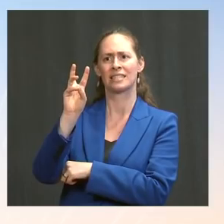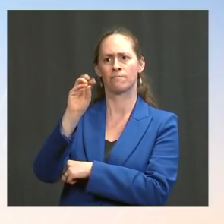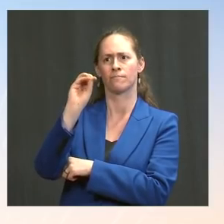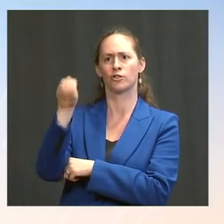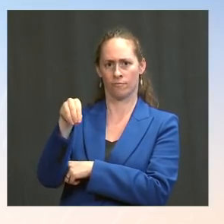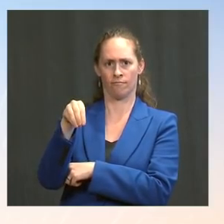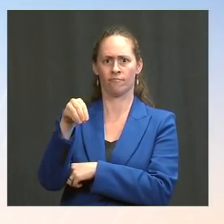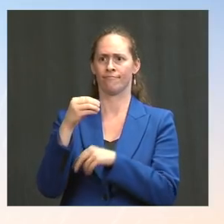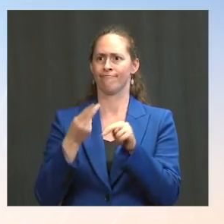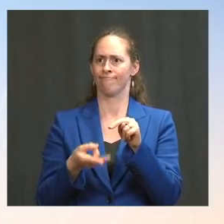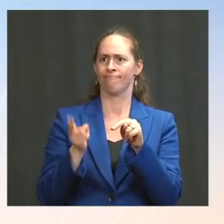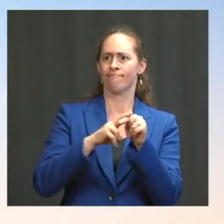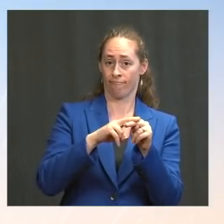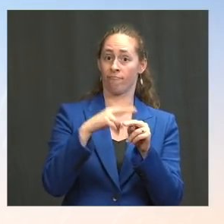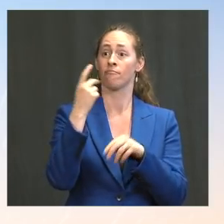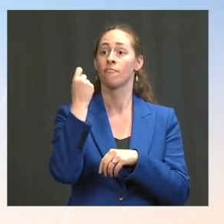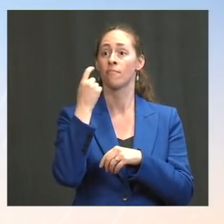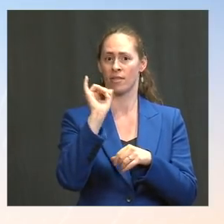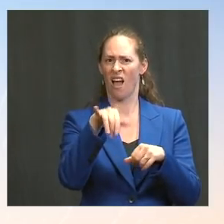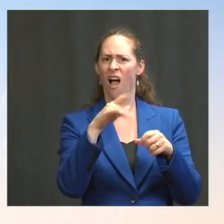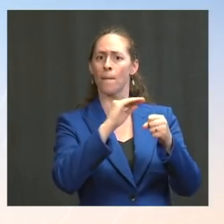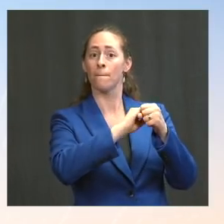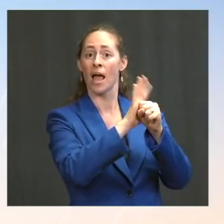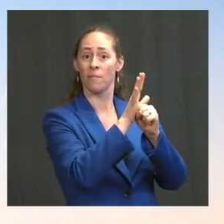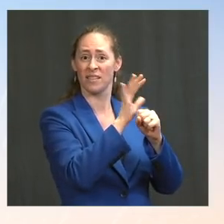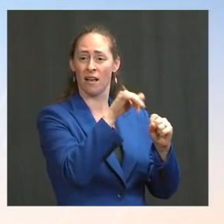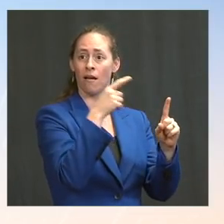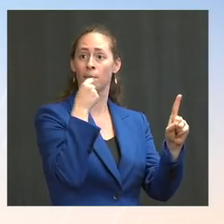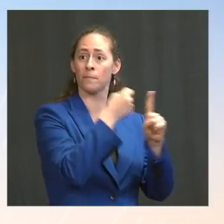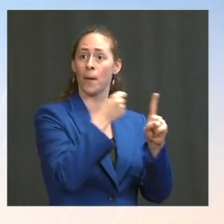some of the movements in the pandemic, that's -- we've seen the largest three-month increase